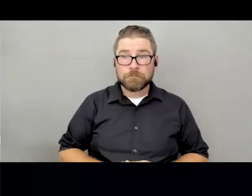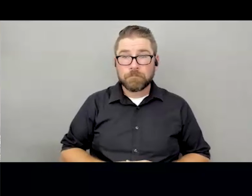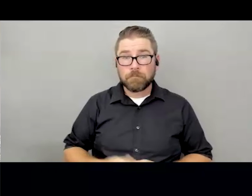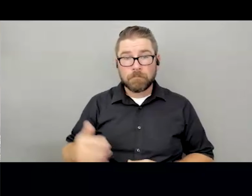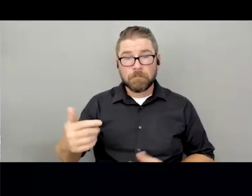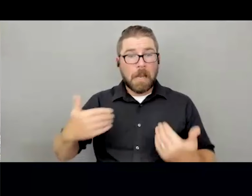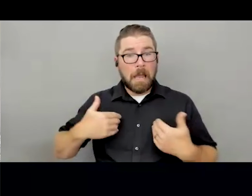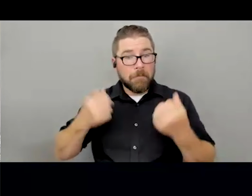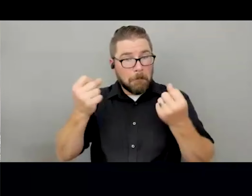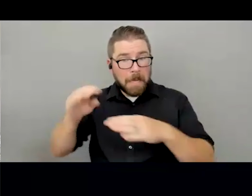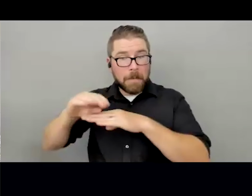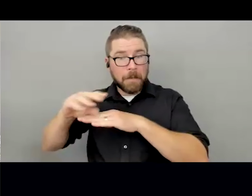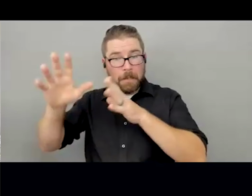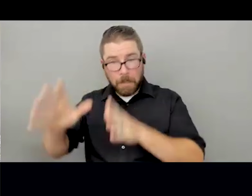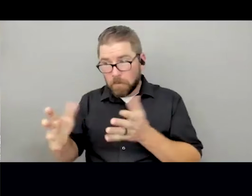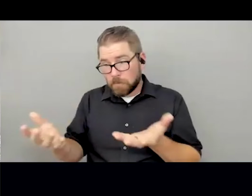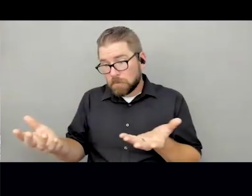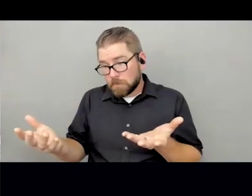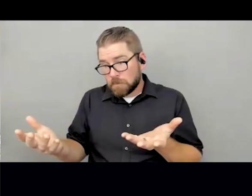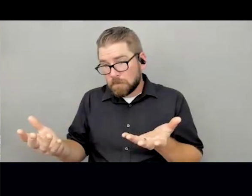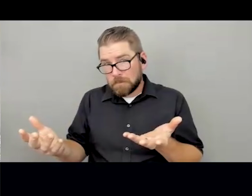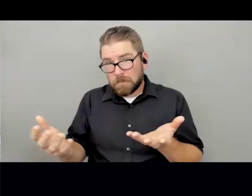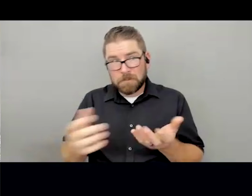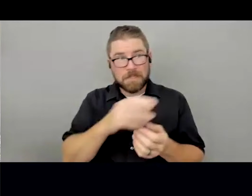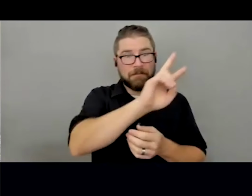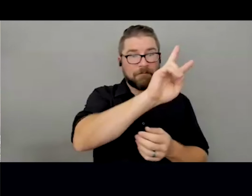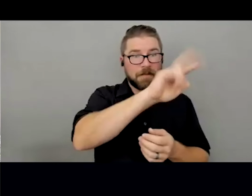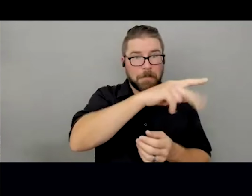you know, there's counselors under each VP, which they're usually just under...